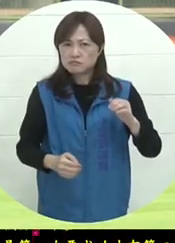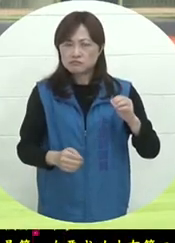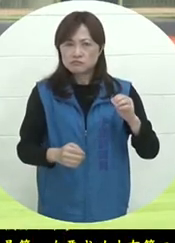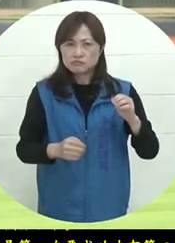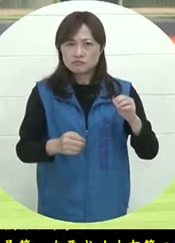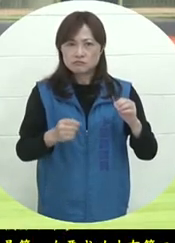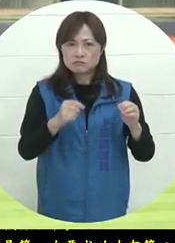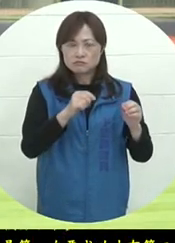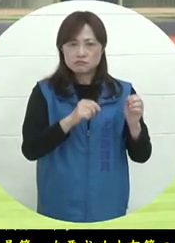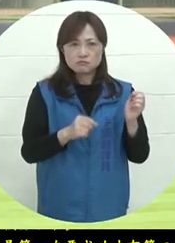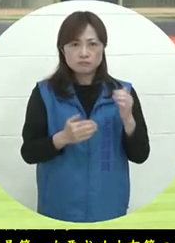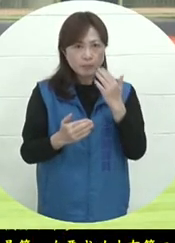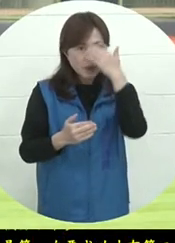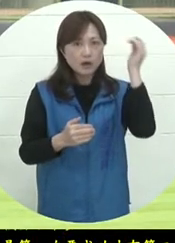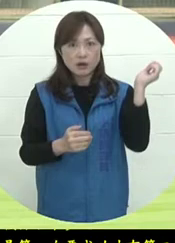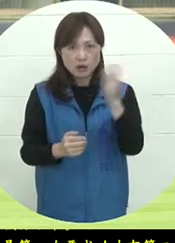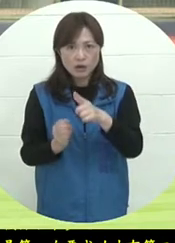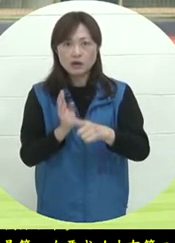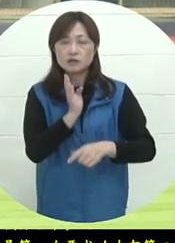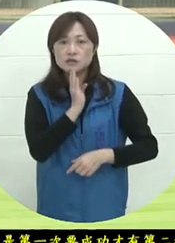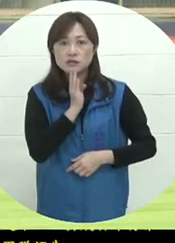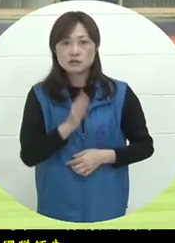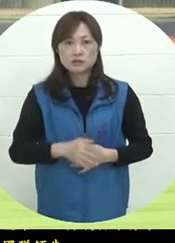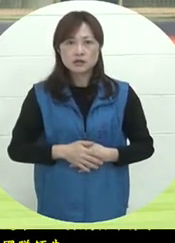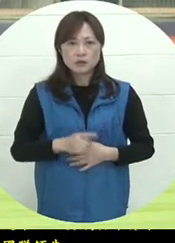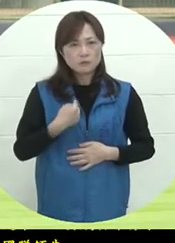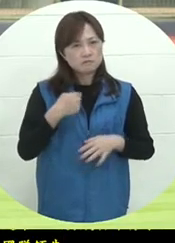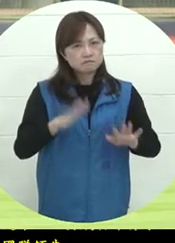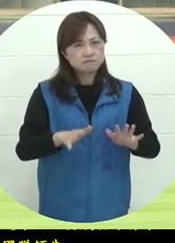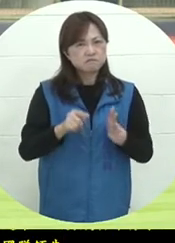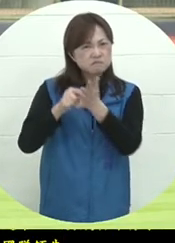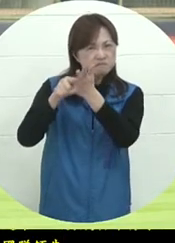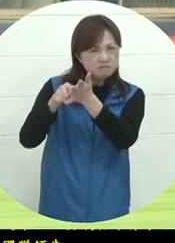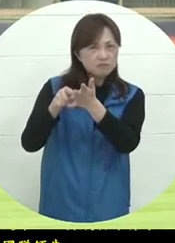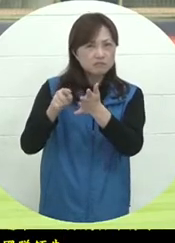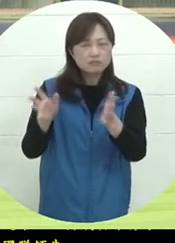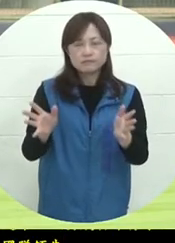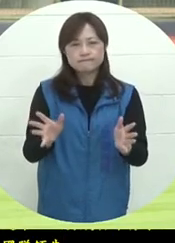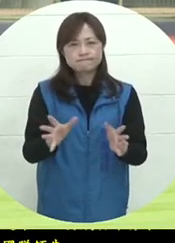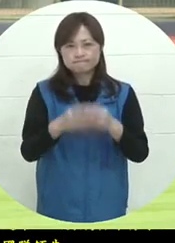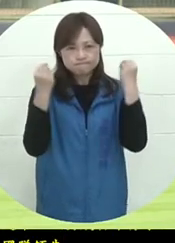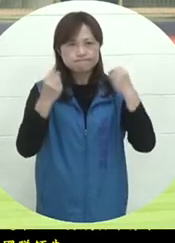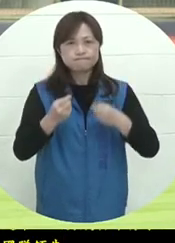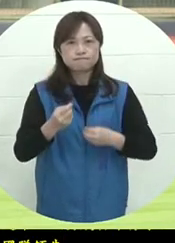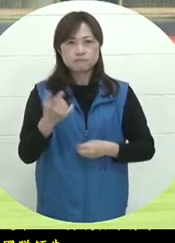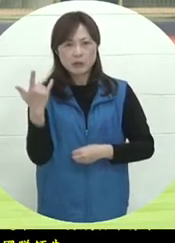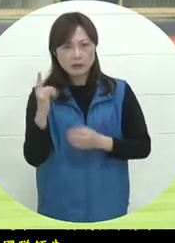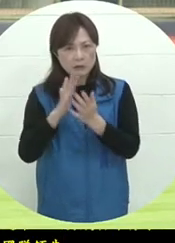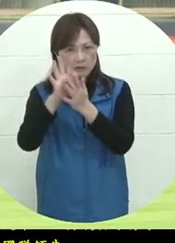There may be more important things to use later . If you don’t succeed in the challenge with the results